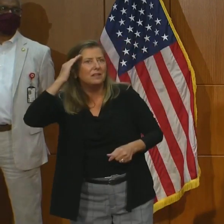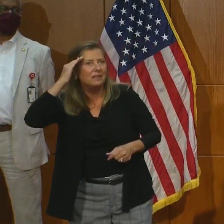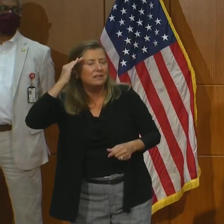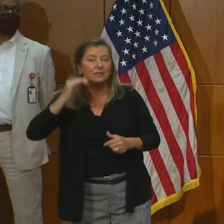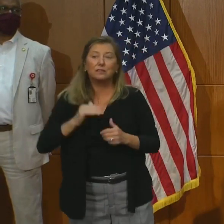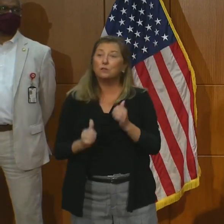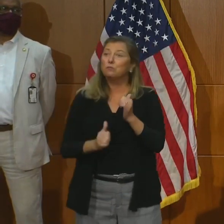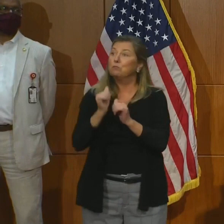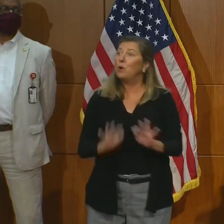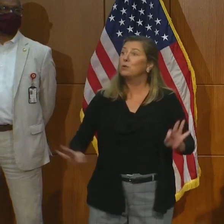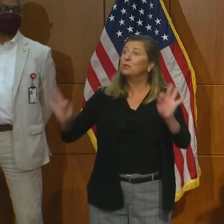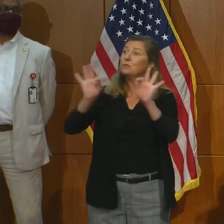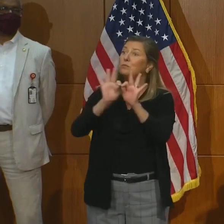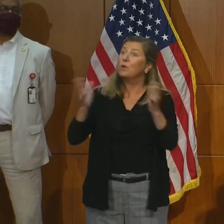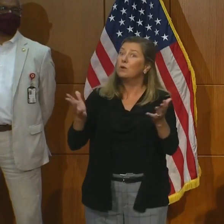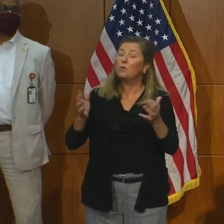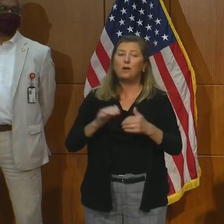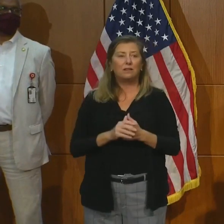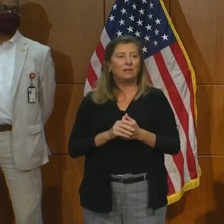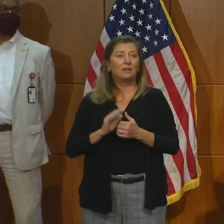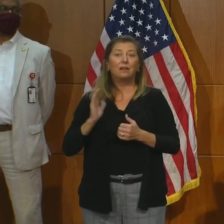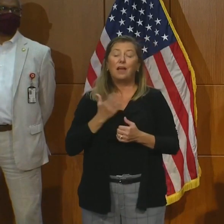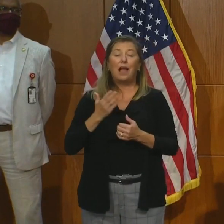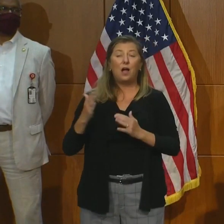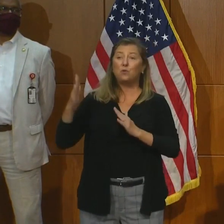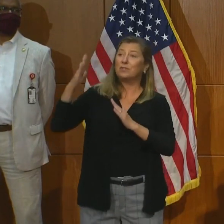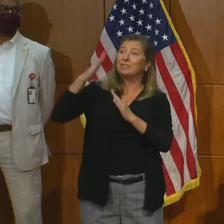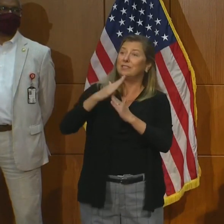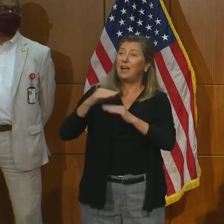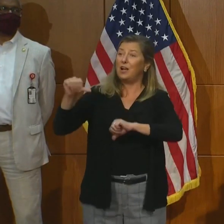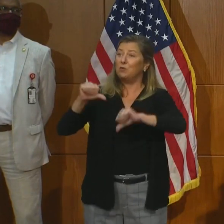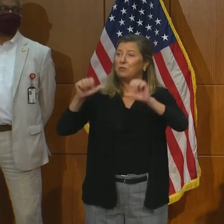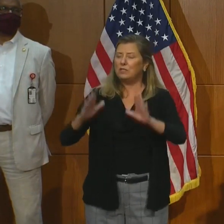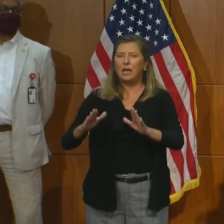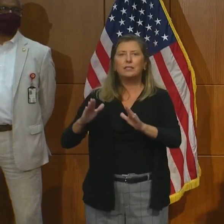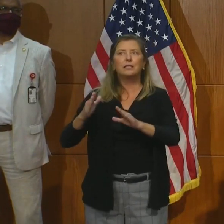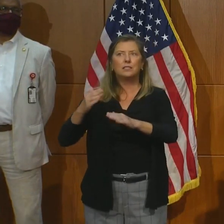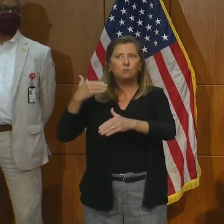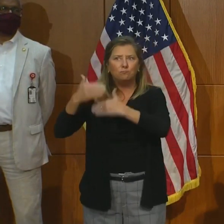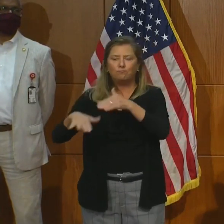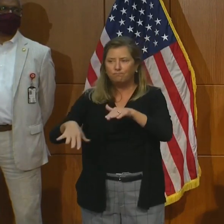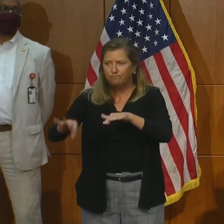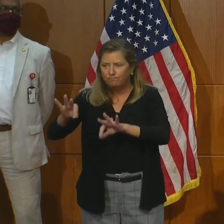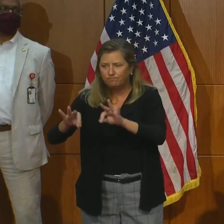THERE IS A PATH. OUT OF THIS I SEE HOPEFUL SIGNS AHEAD. MOST